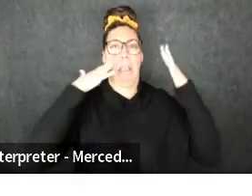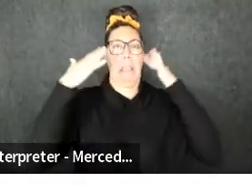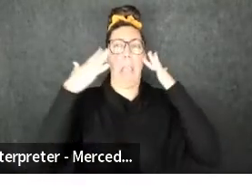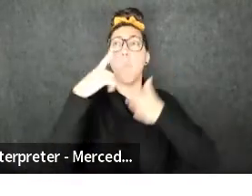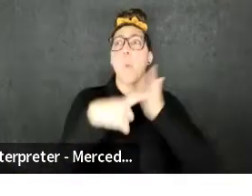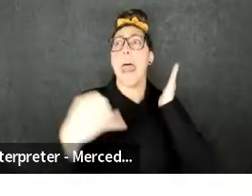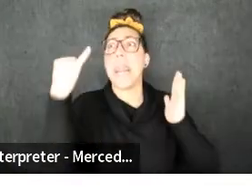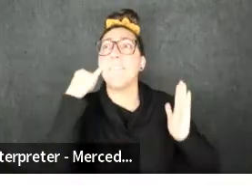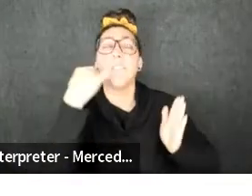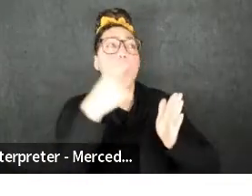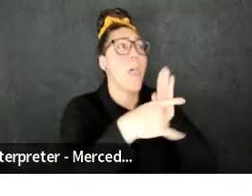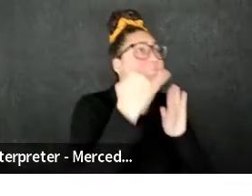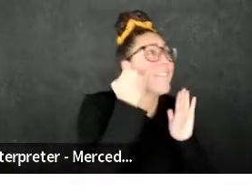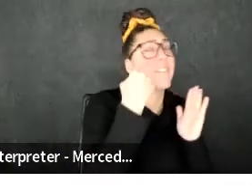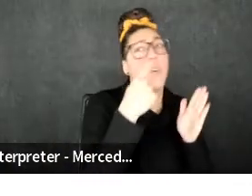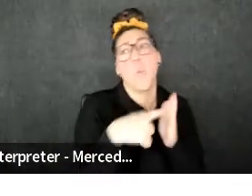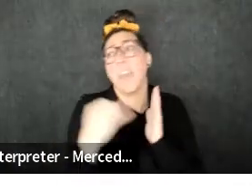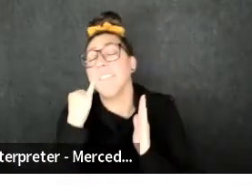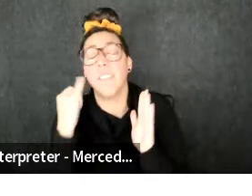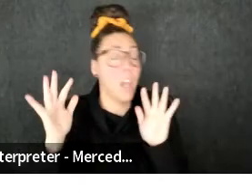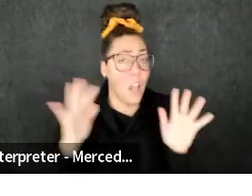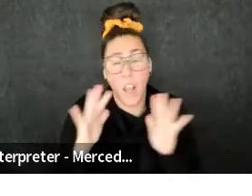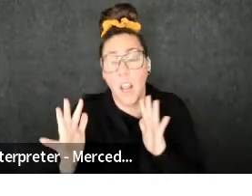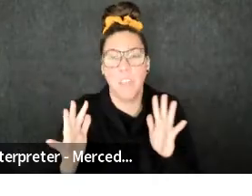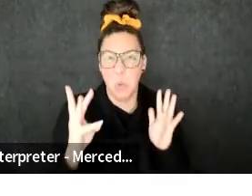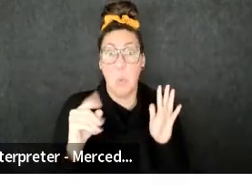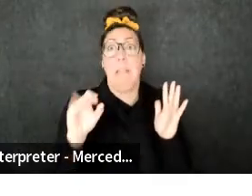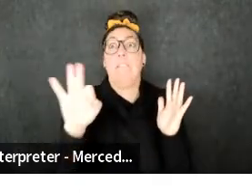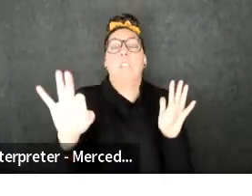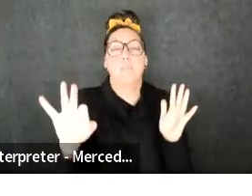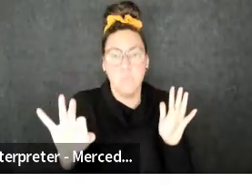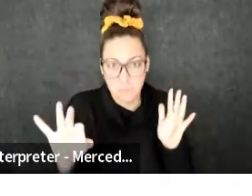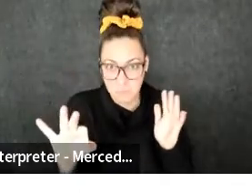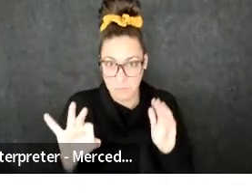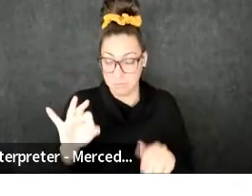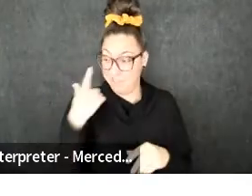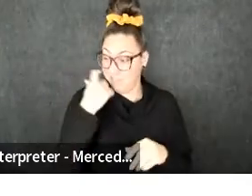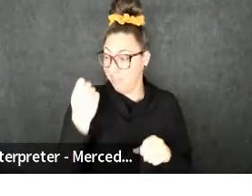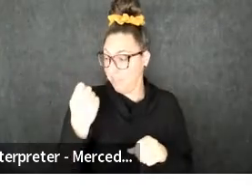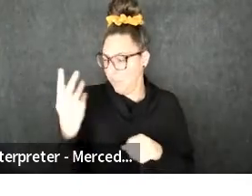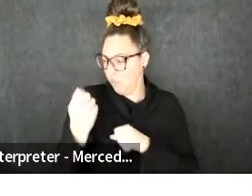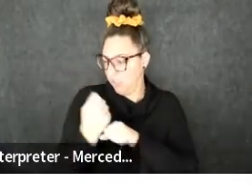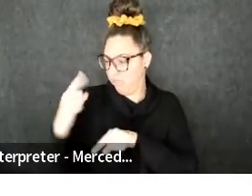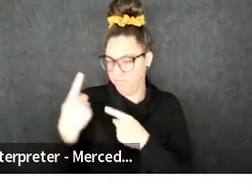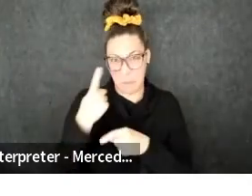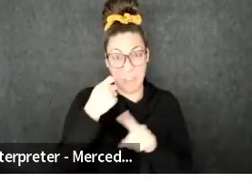But one of the things that happened the last couple of years due to the pandemic is I was able to actually rest